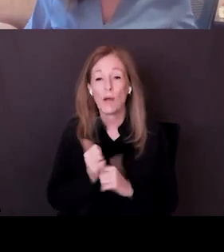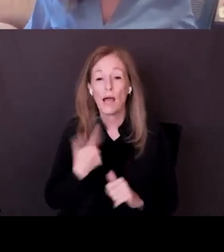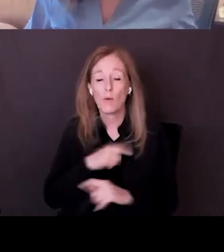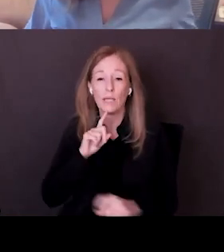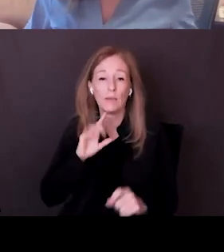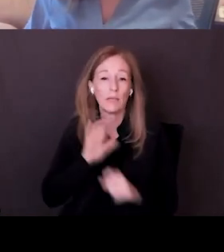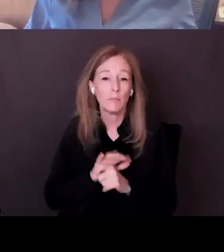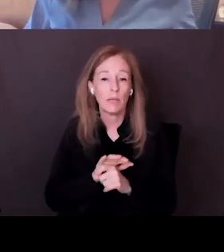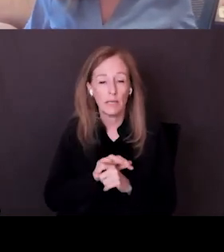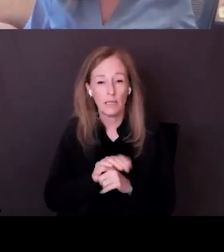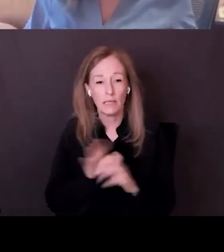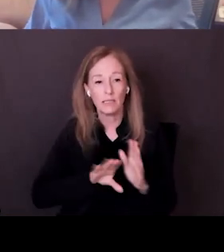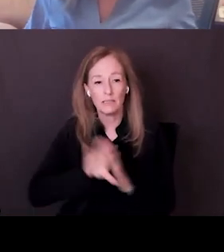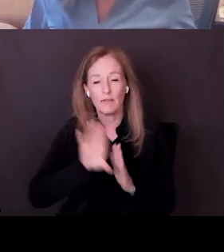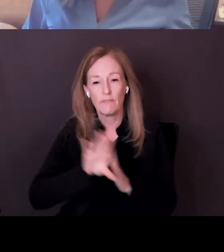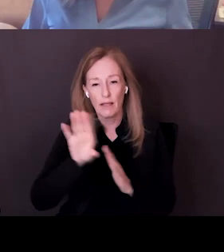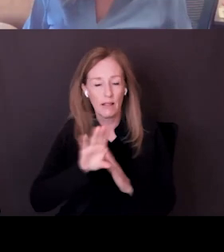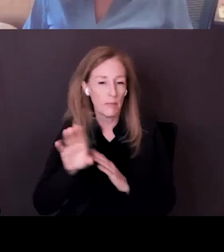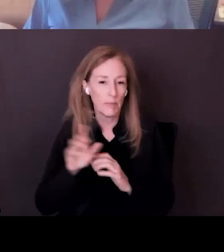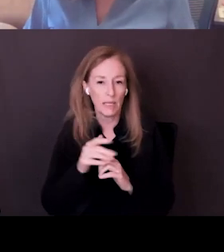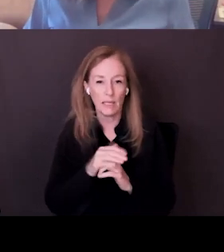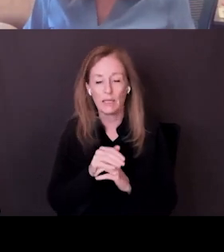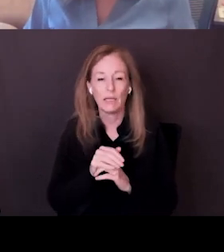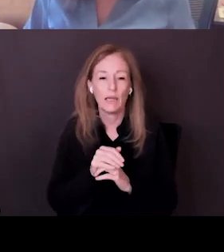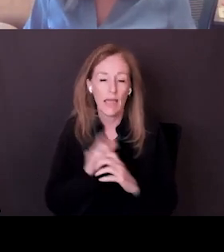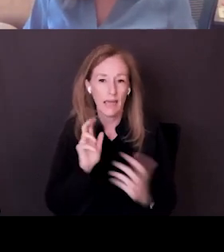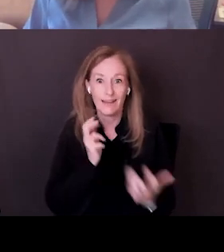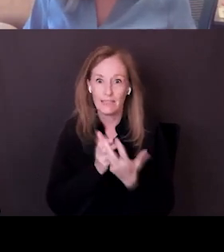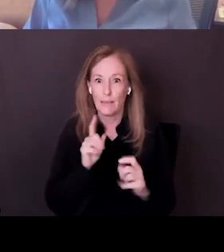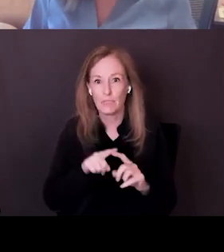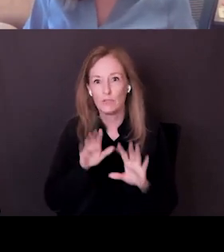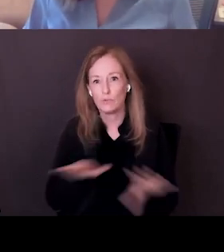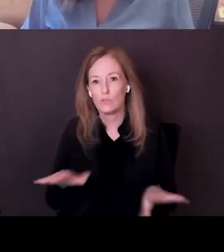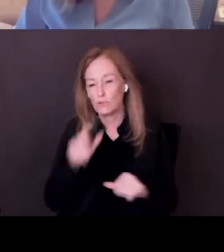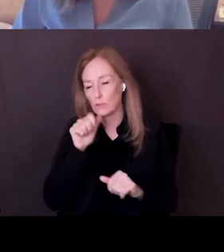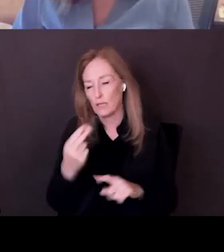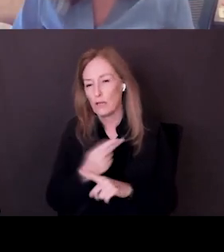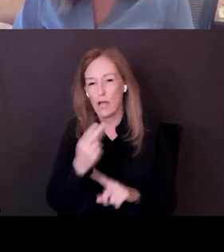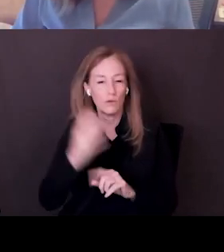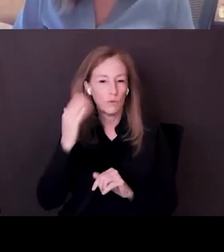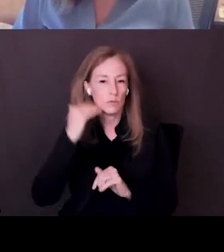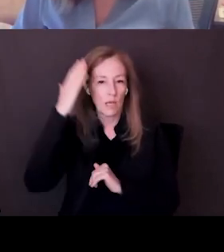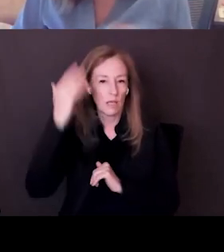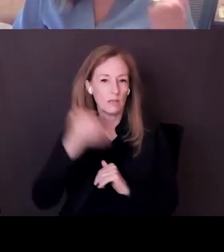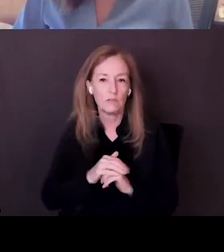THAT WE DEVELOPED AND ADAPTED THIS TO CHILDREN AND DID NOT JUST USE ADULT GUIDELINES WHEN WE CREATED THE CHILDREN'S CSU.